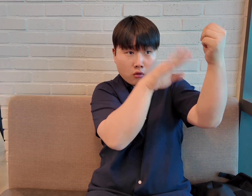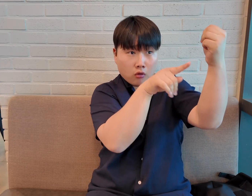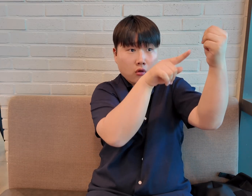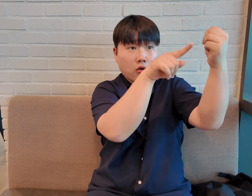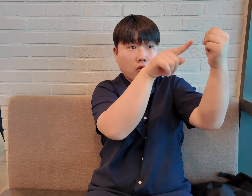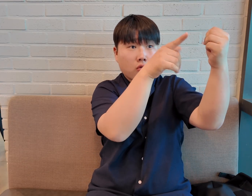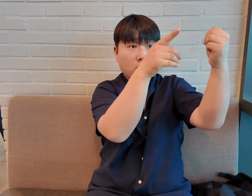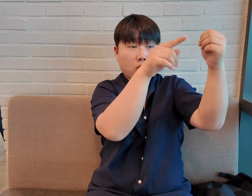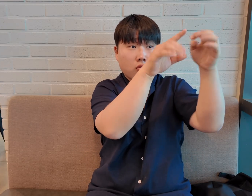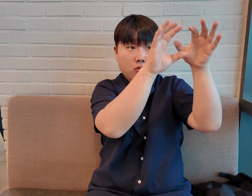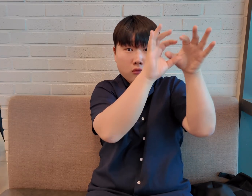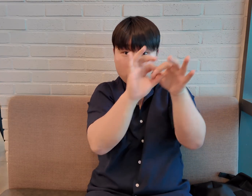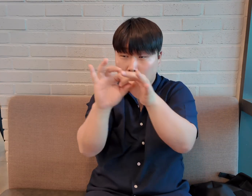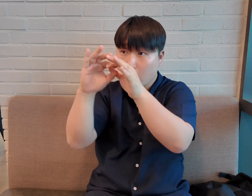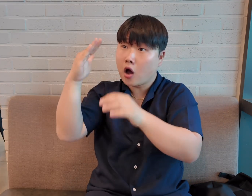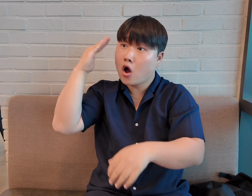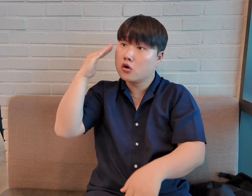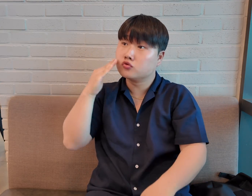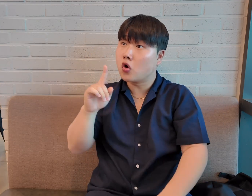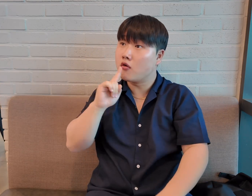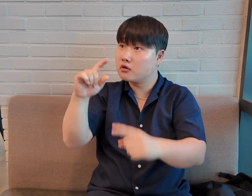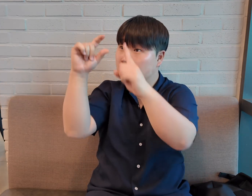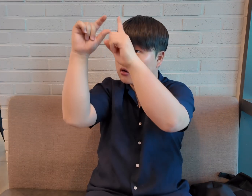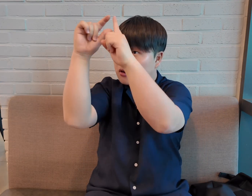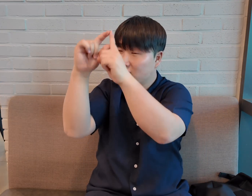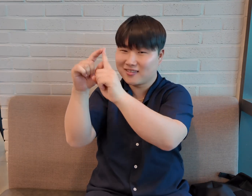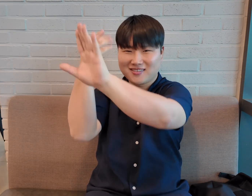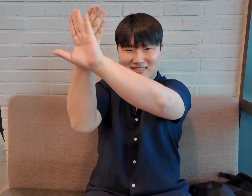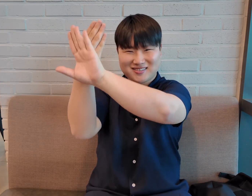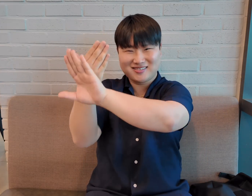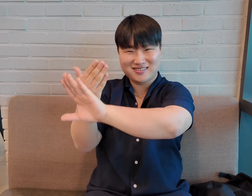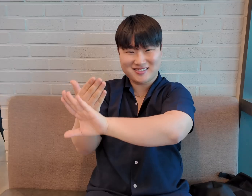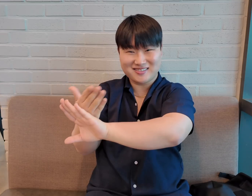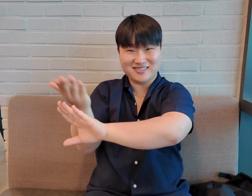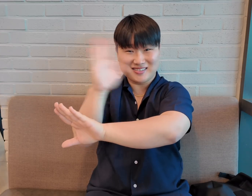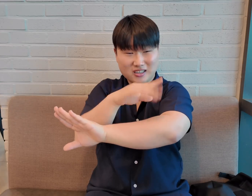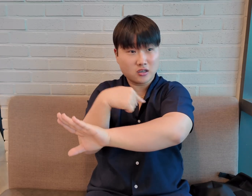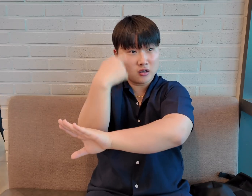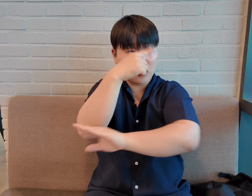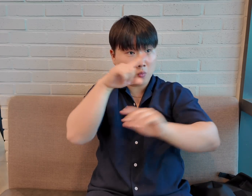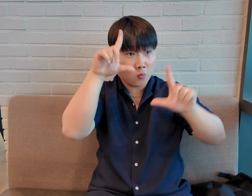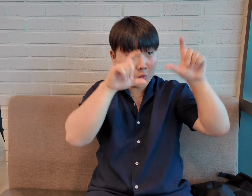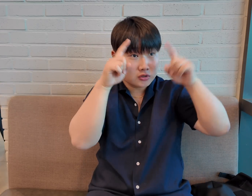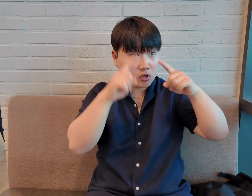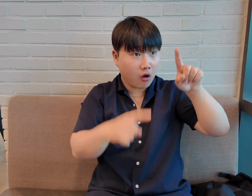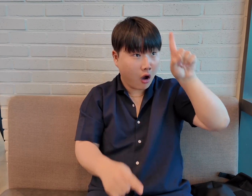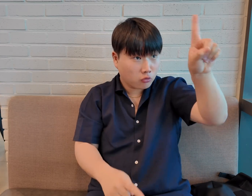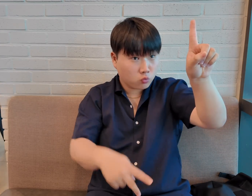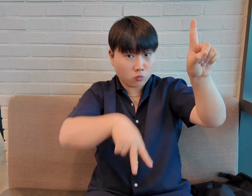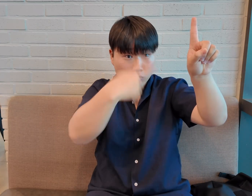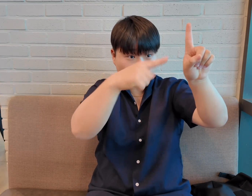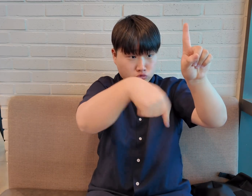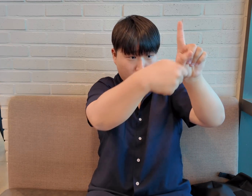It can be seen as different from Korean words. Multiple meanings can be expressed